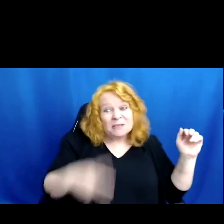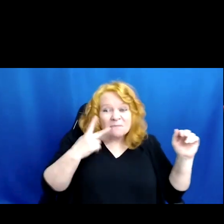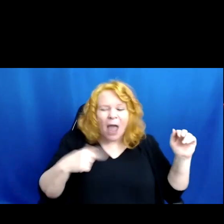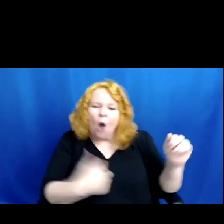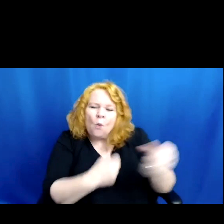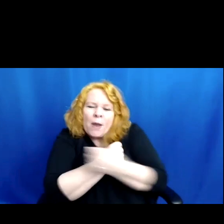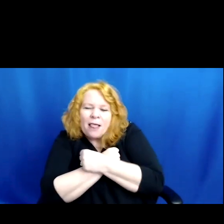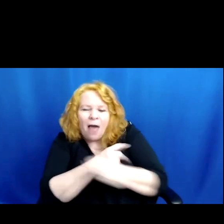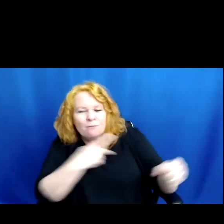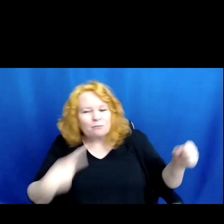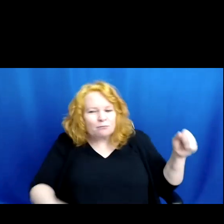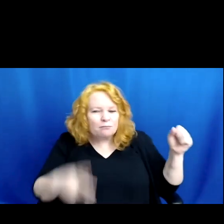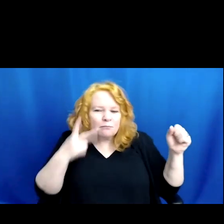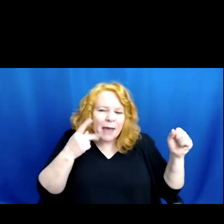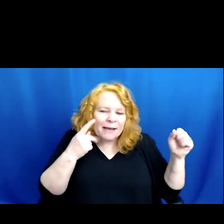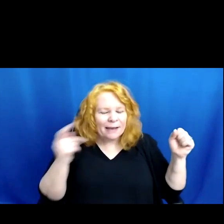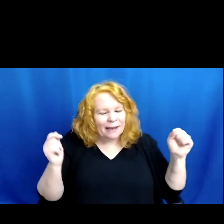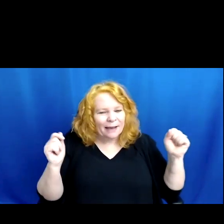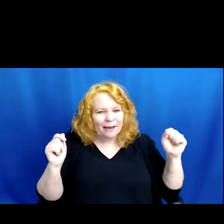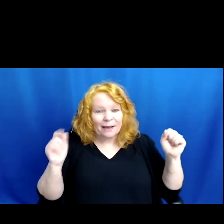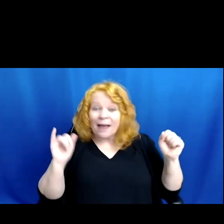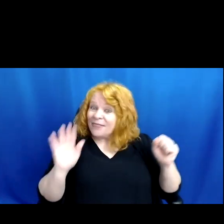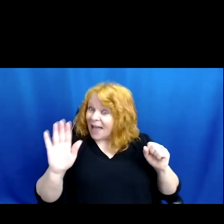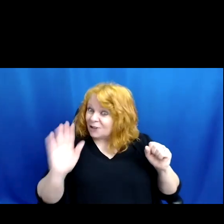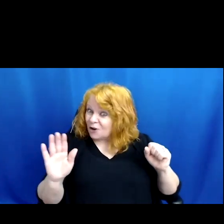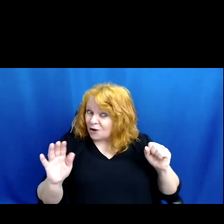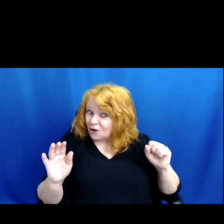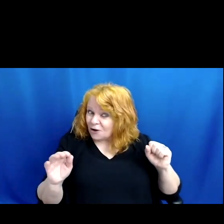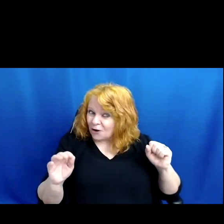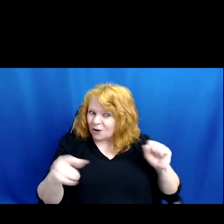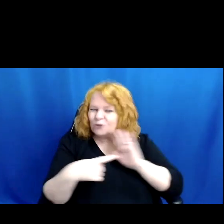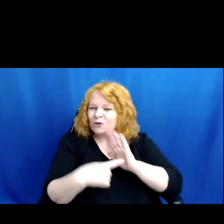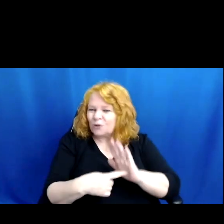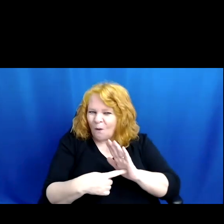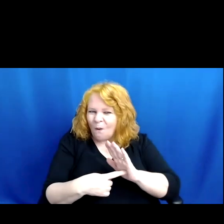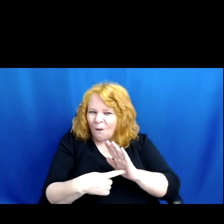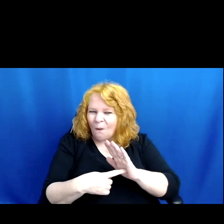So princess Peggy wants to get a lift back to America.